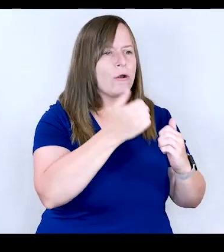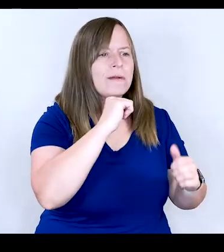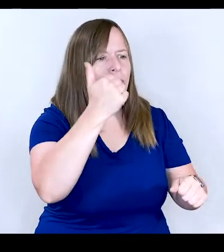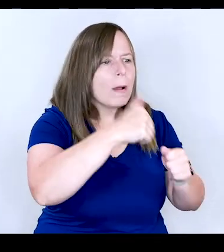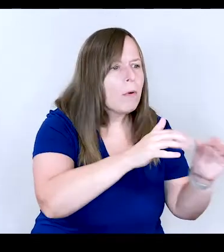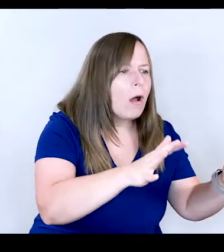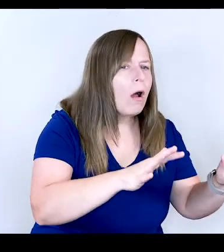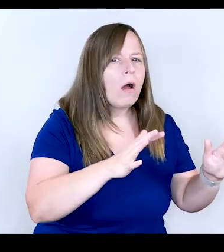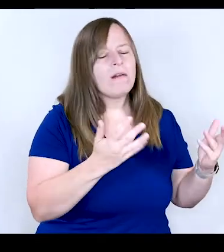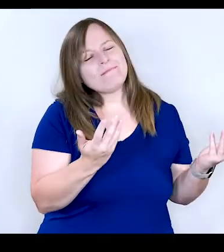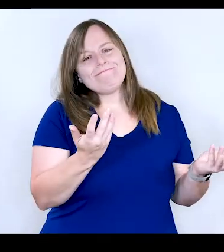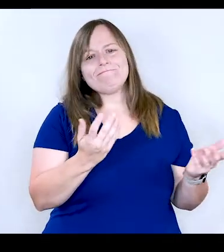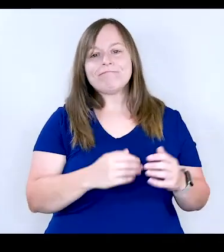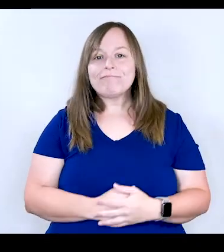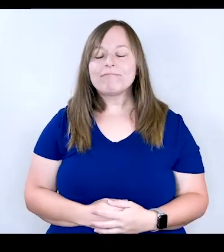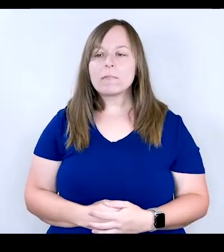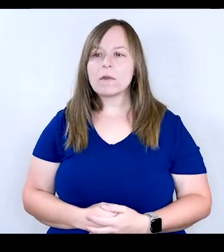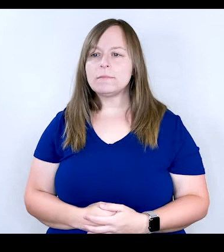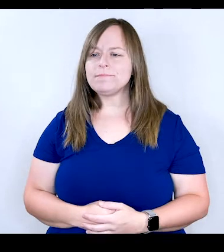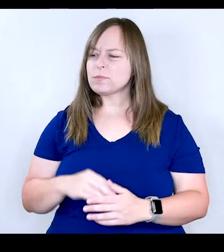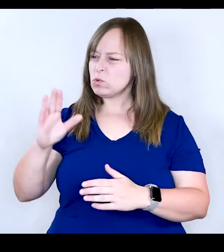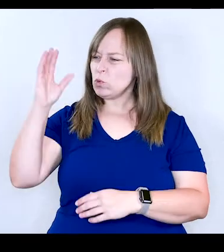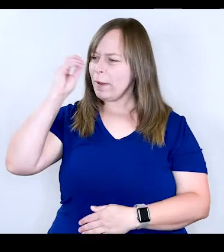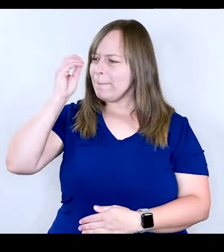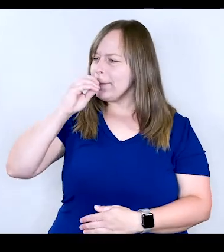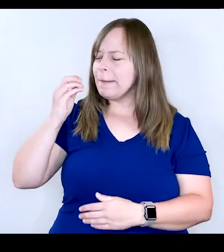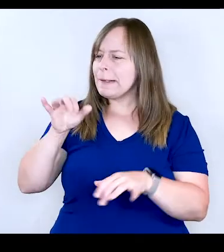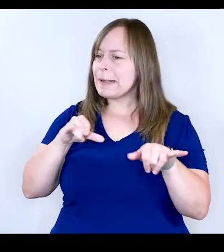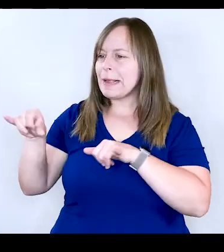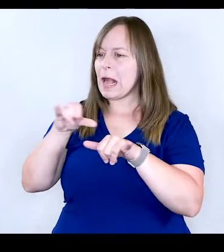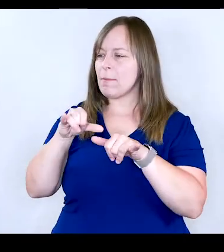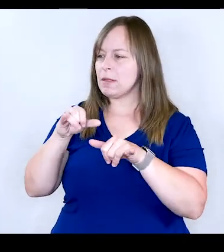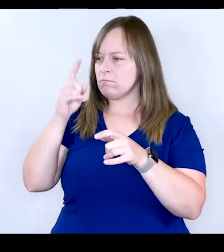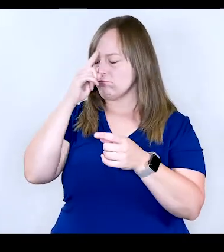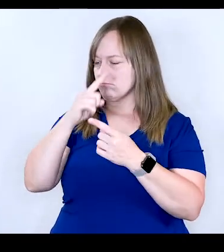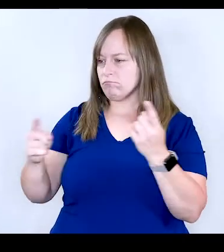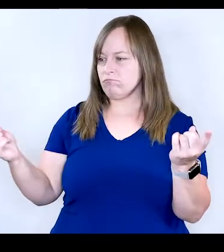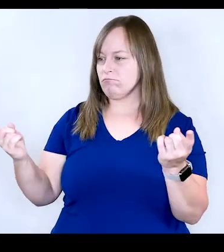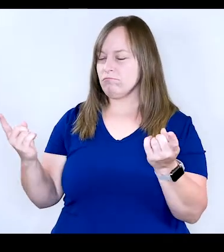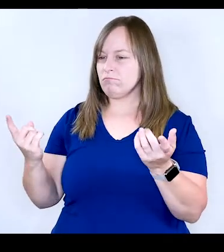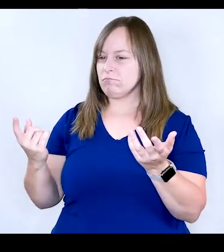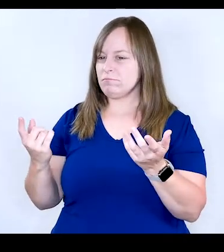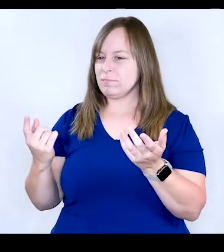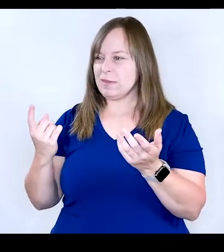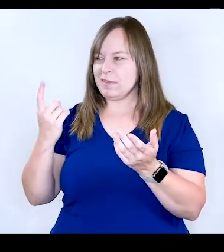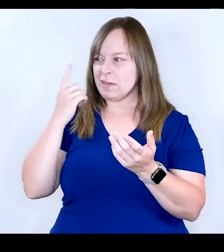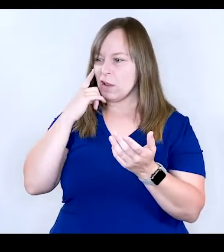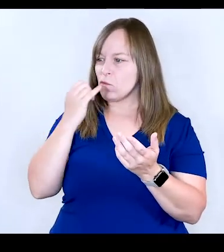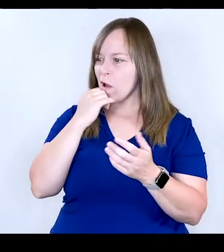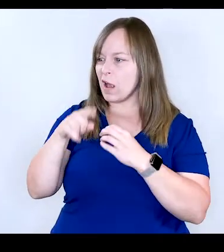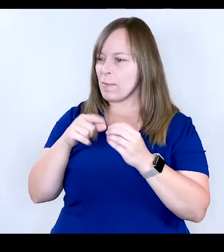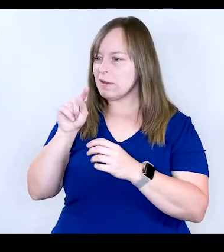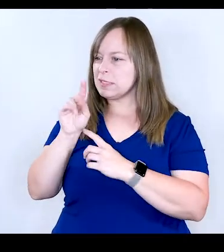K: And, in your opinion, what are some common misconceptions that the public has about people with TBI?